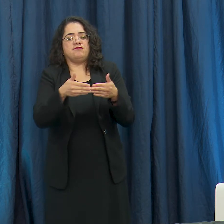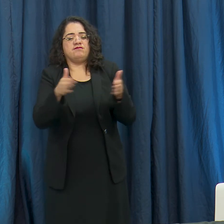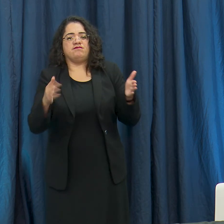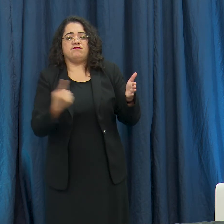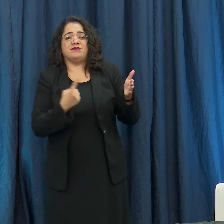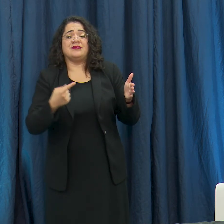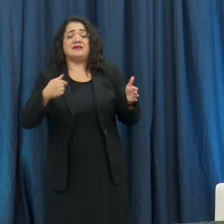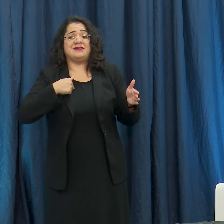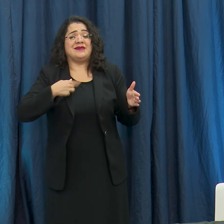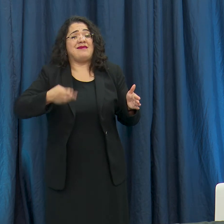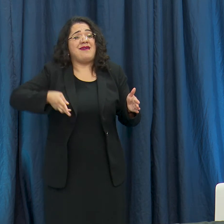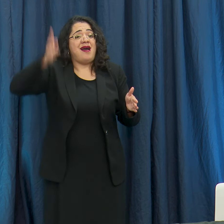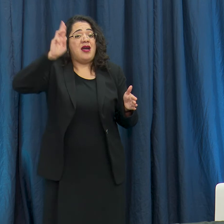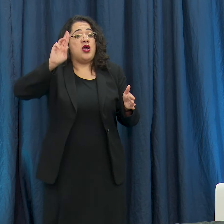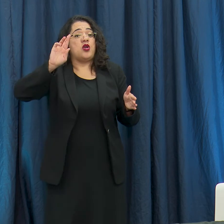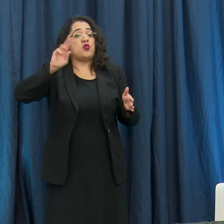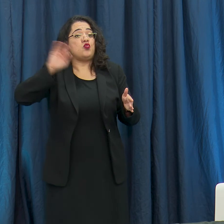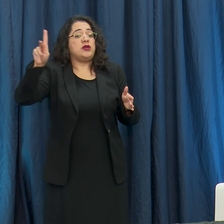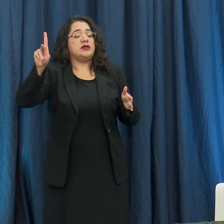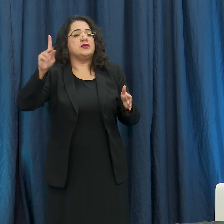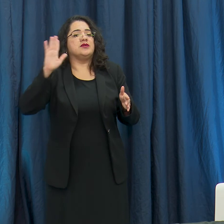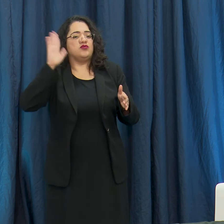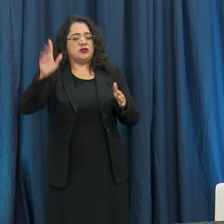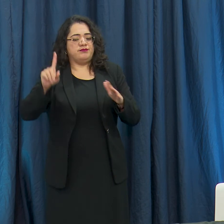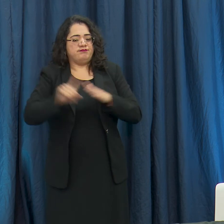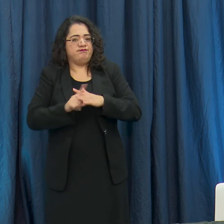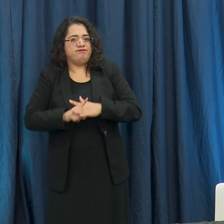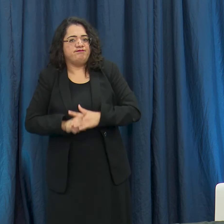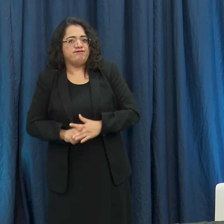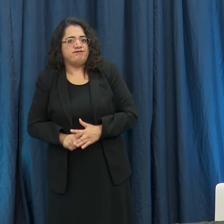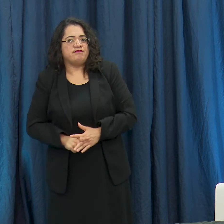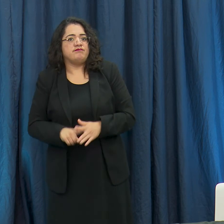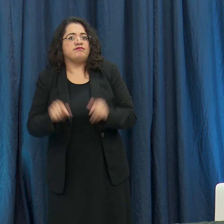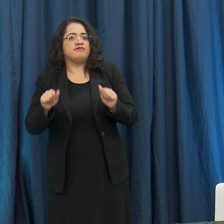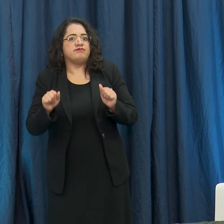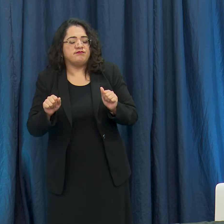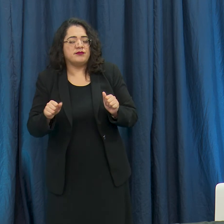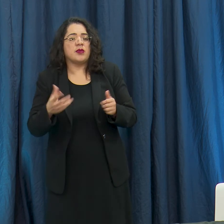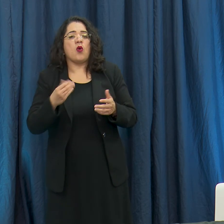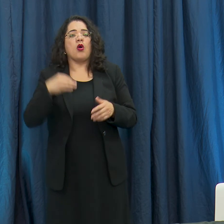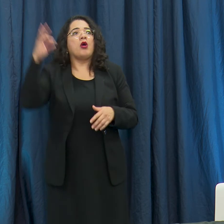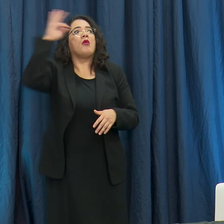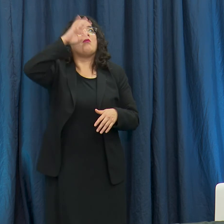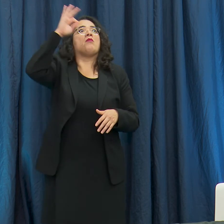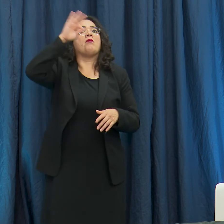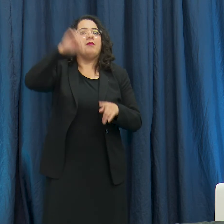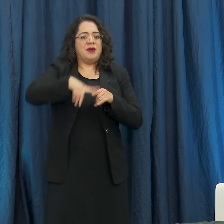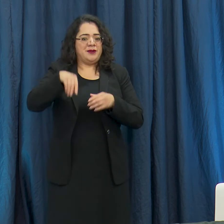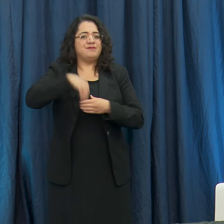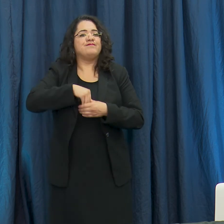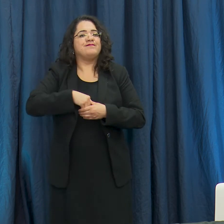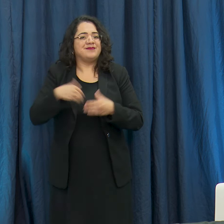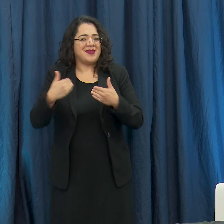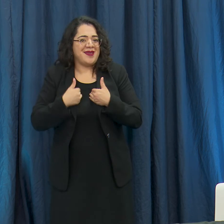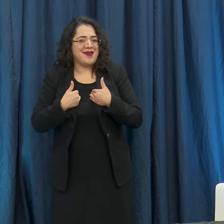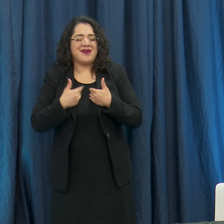go this that desire this sorrow yar in propagate over TC no a parle airmass de